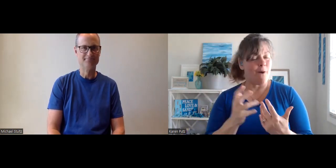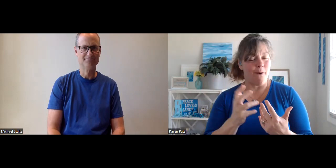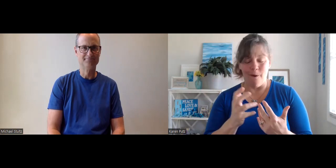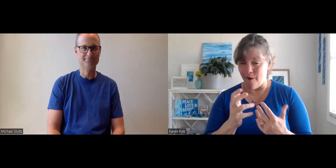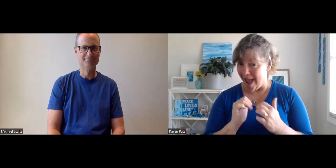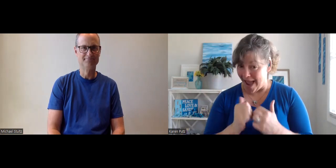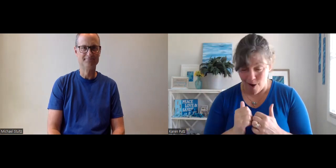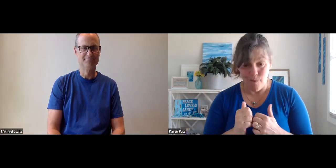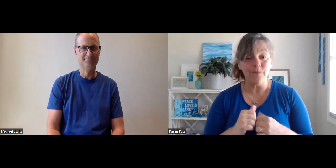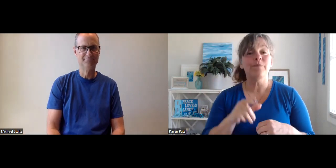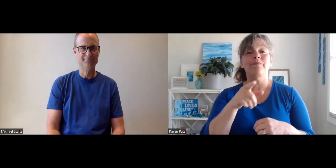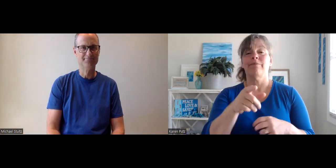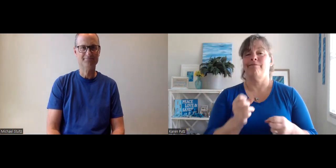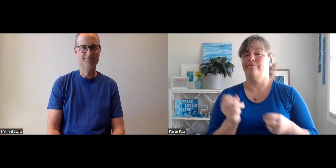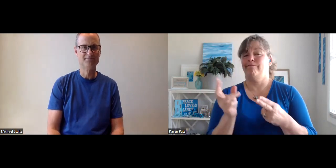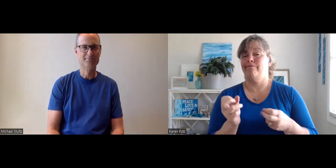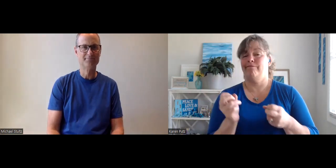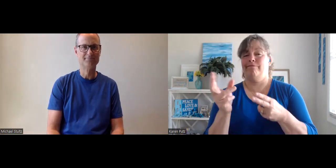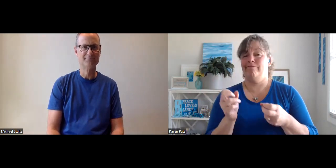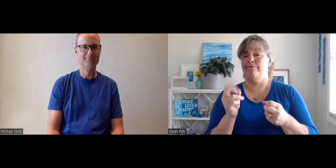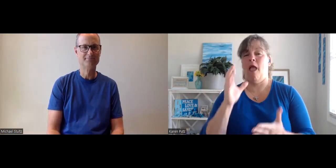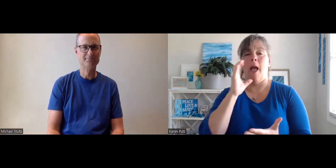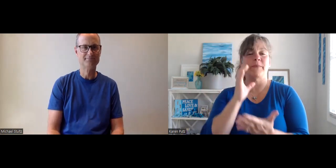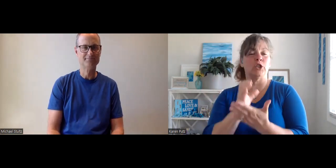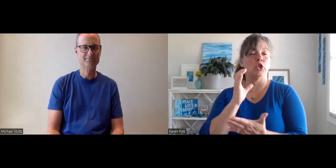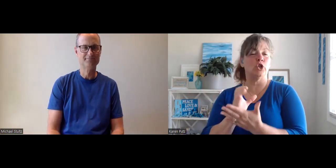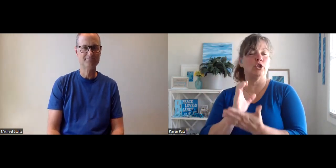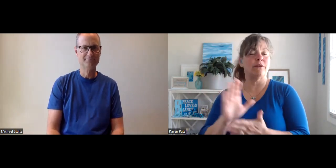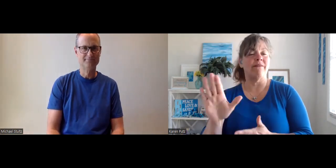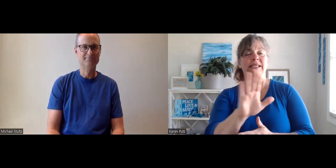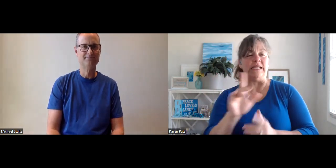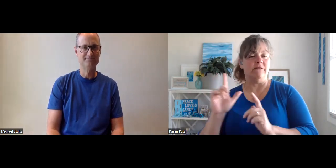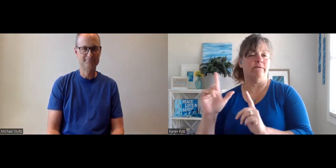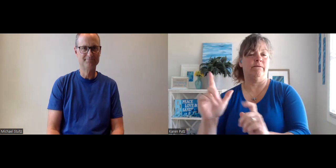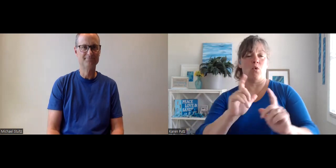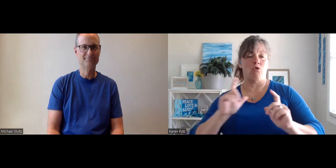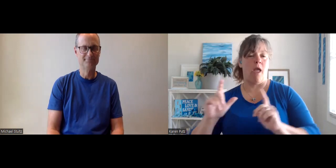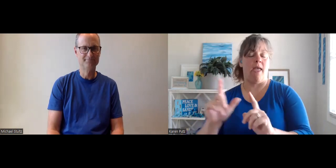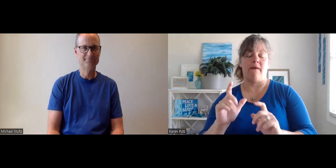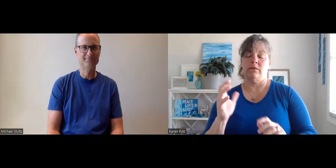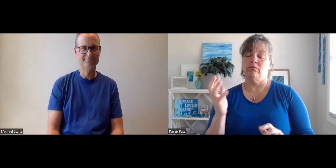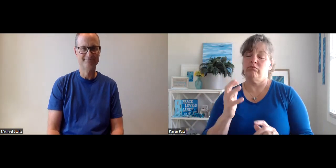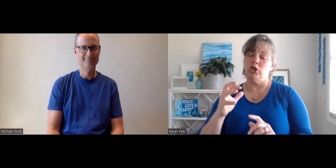he was uploading pictures of his photography, his photographs, and they were champ.